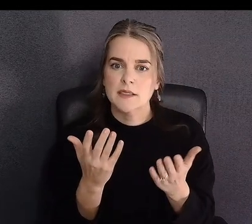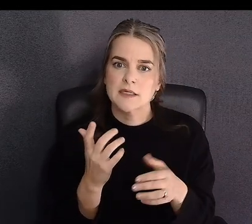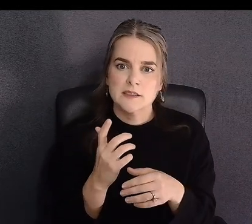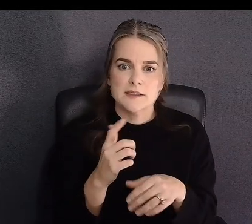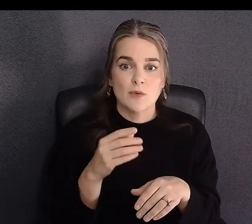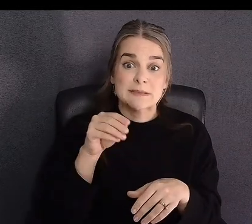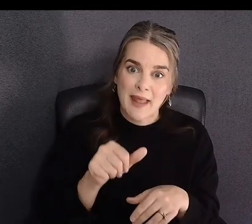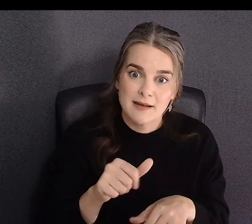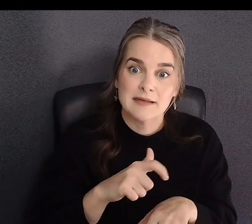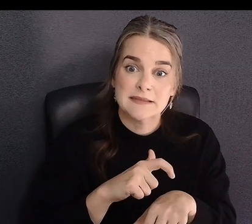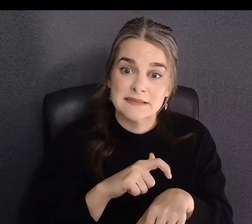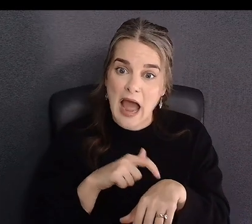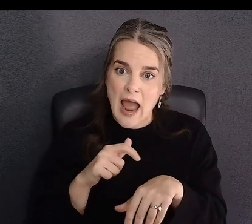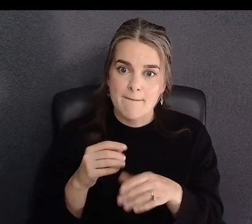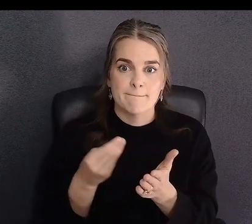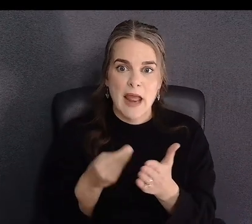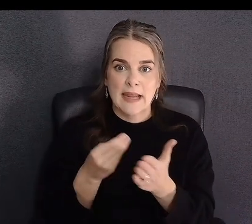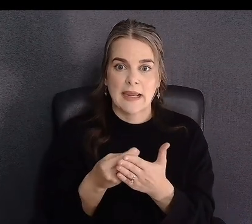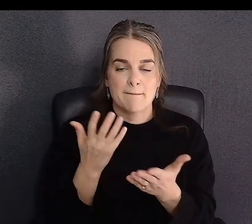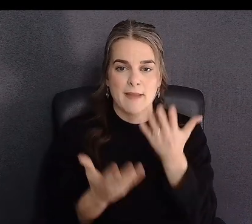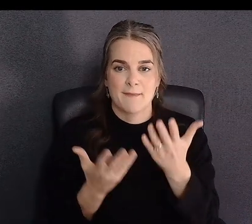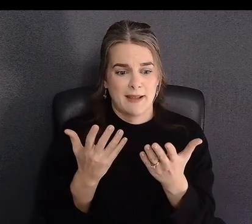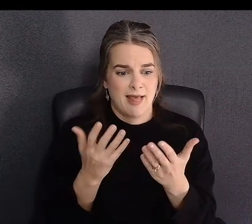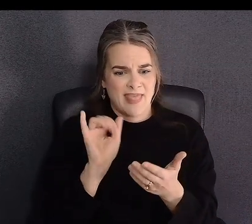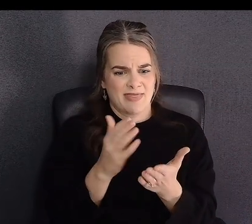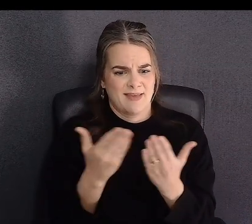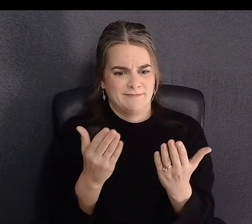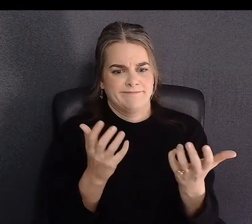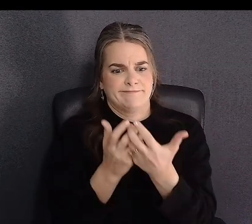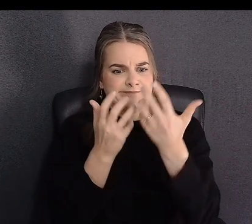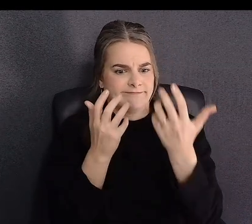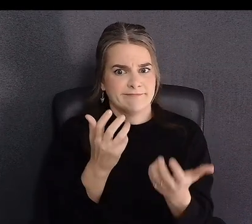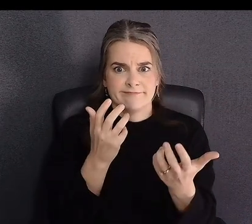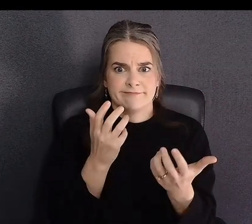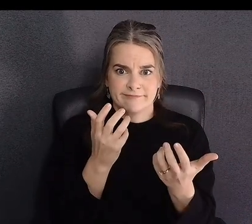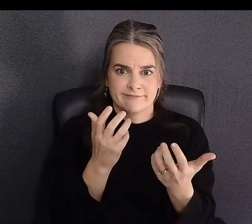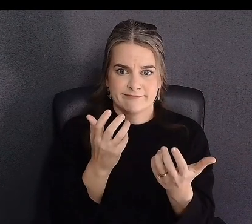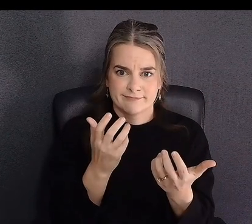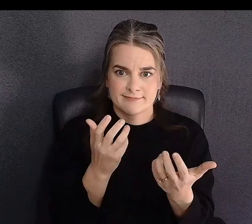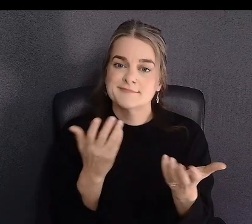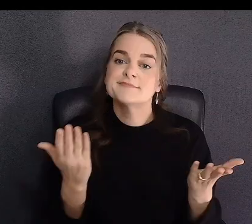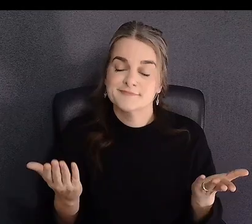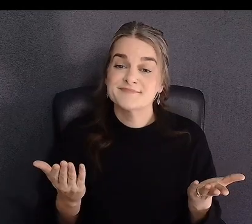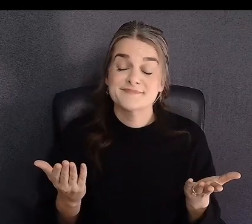time and money on something that might not be a good fit. Yeah, I think that is all we had.